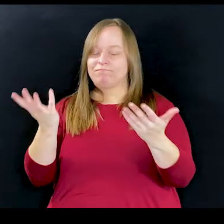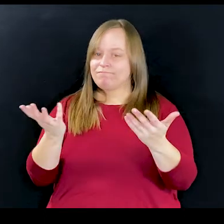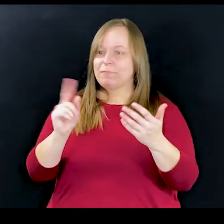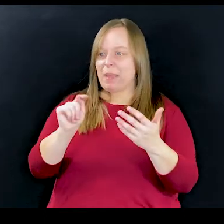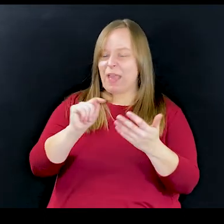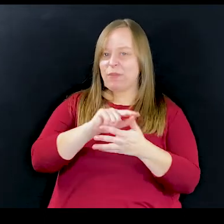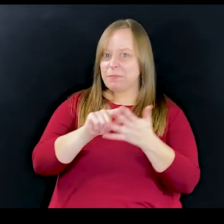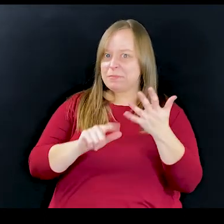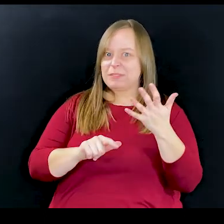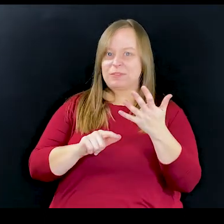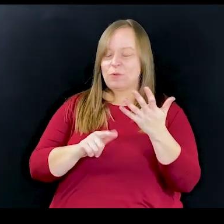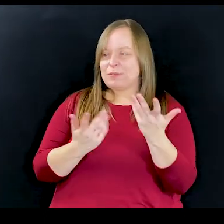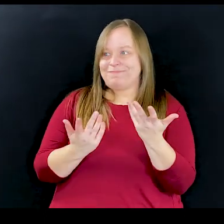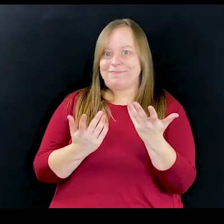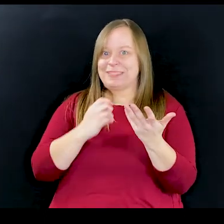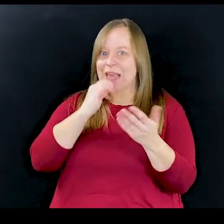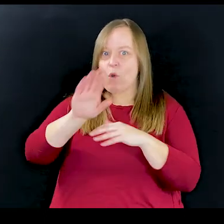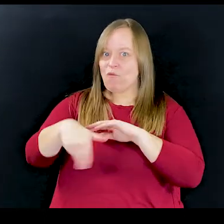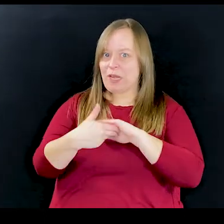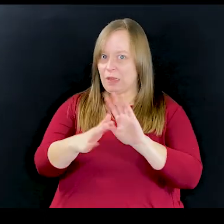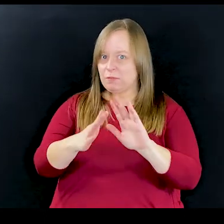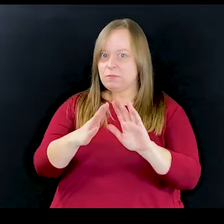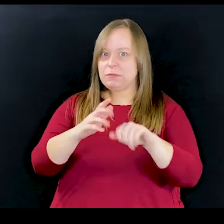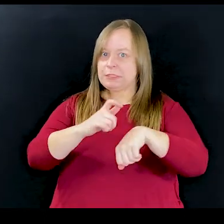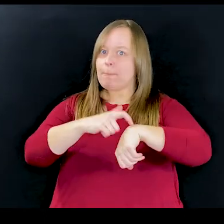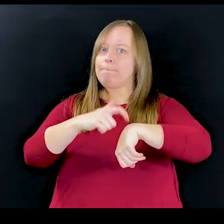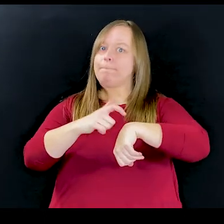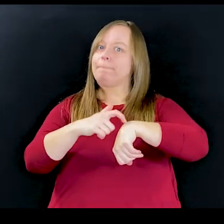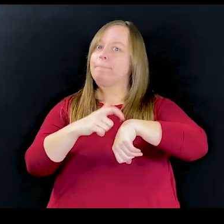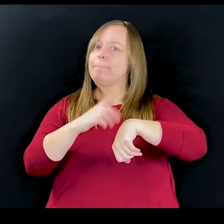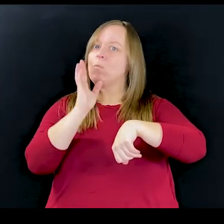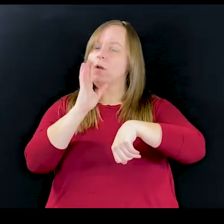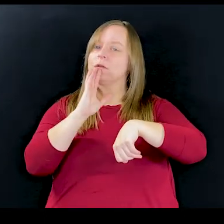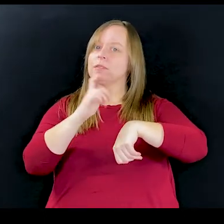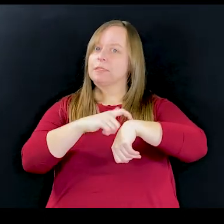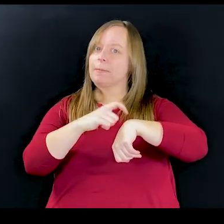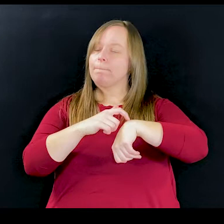to bathrooms on themselves. So this is going to take some time.